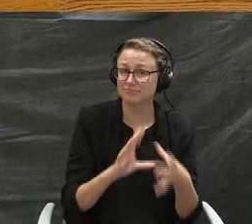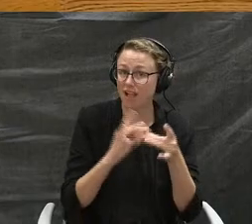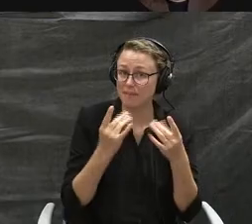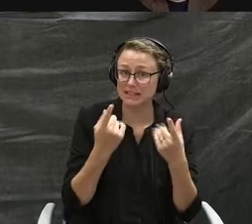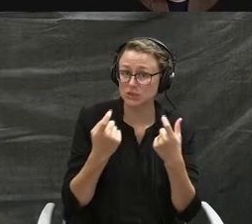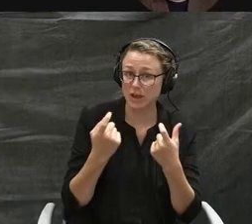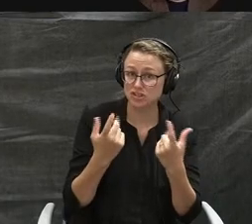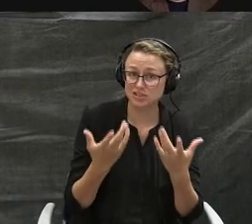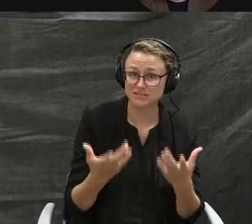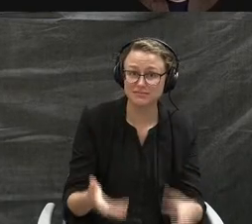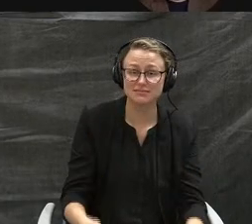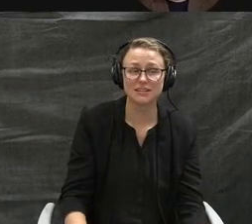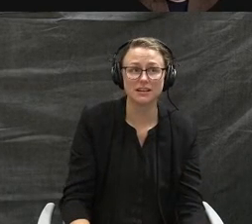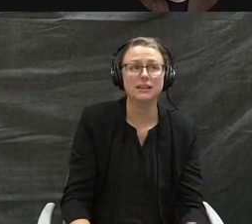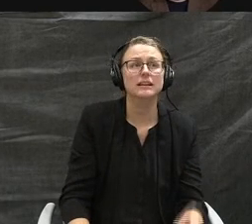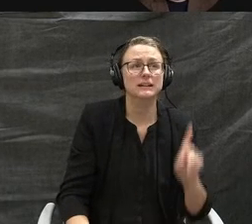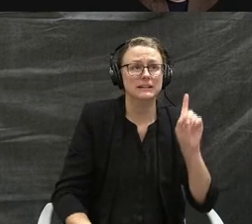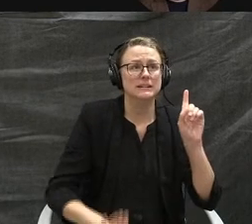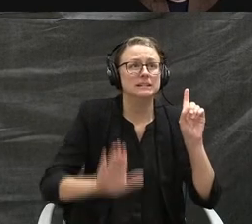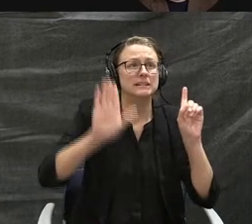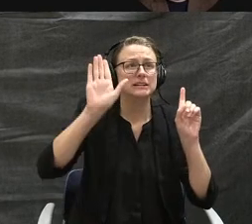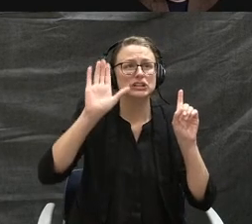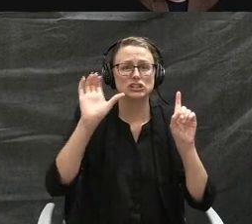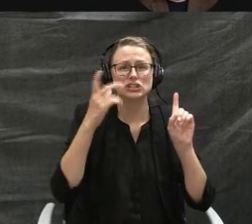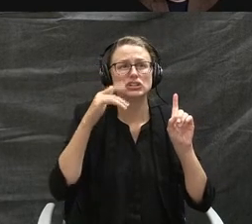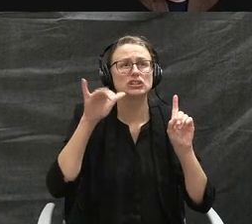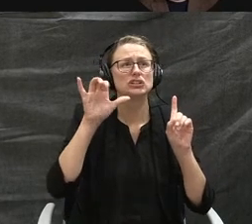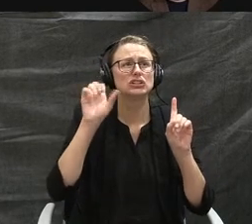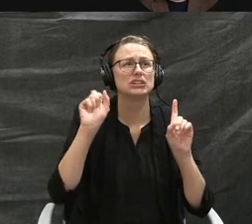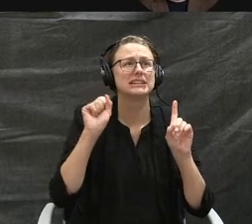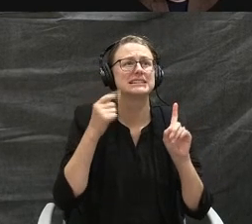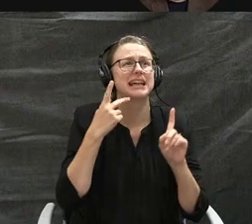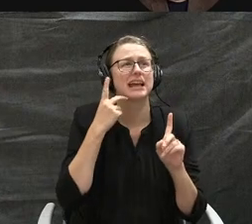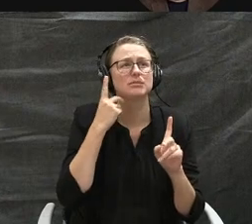Bourgeois. I was just gonna say that Paul's been working so hard